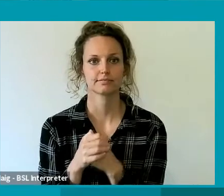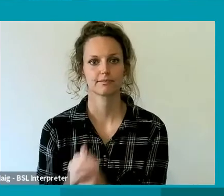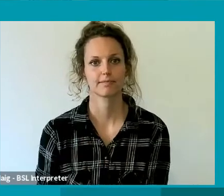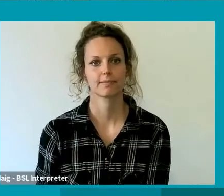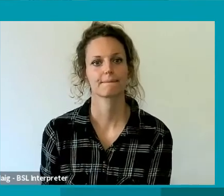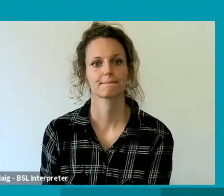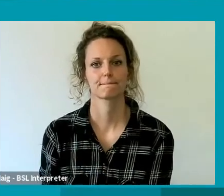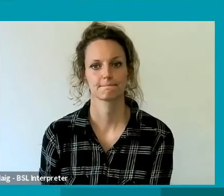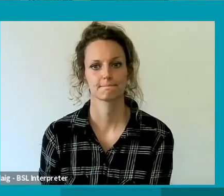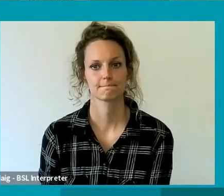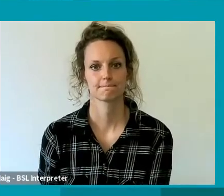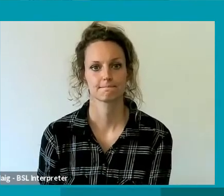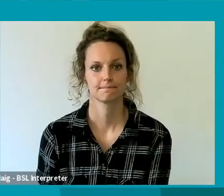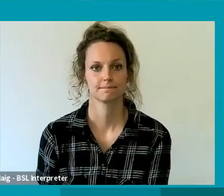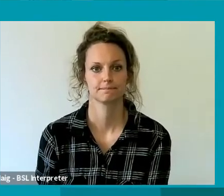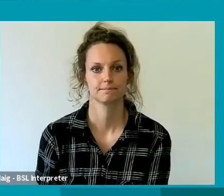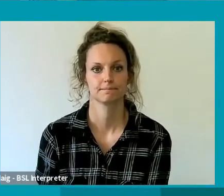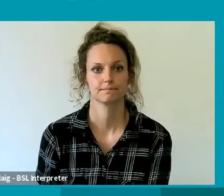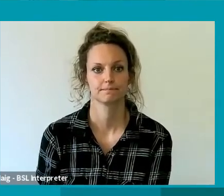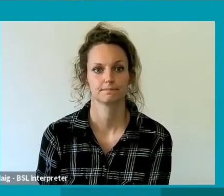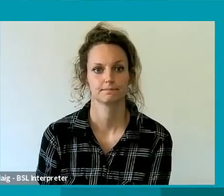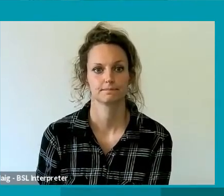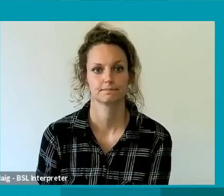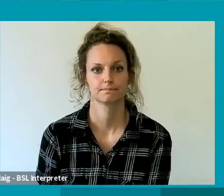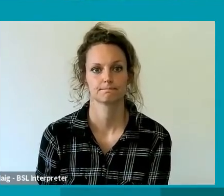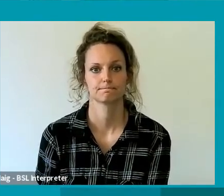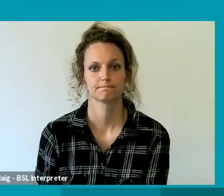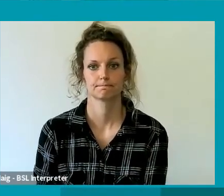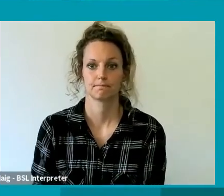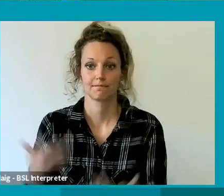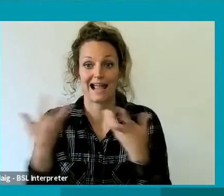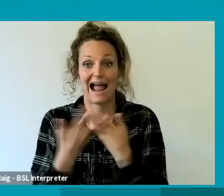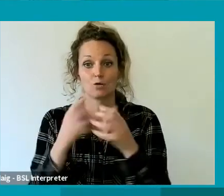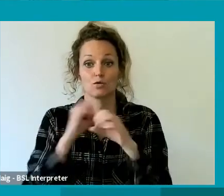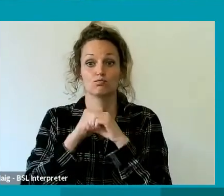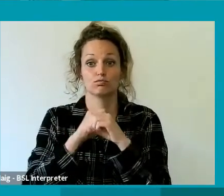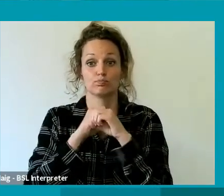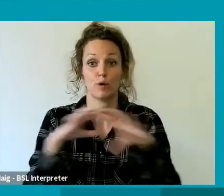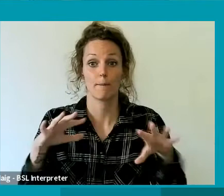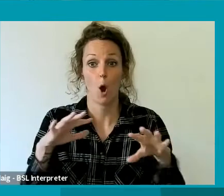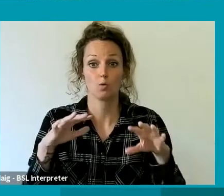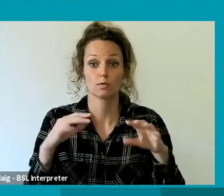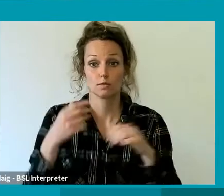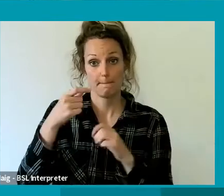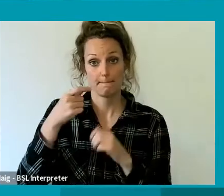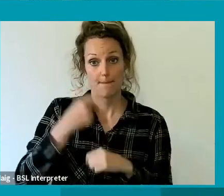OK, so promoting your personal brand across LinkedIn so.